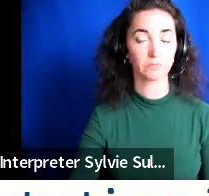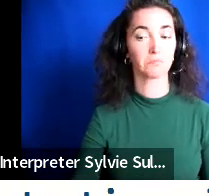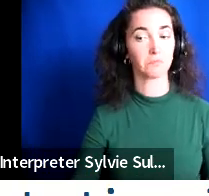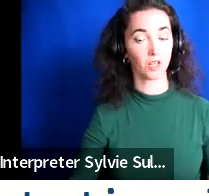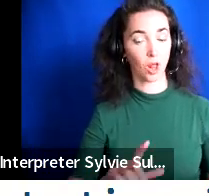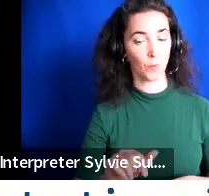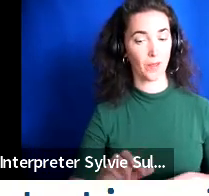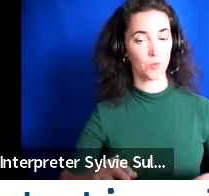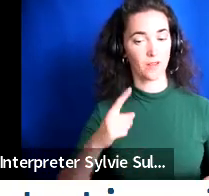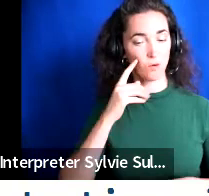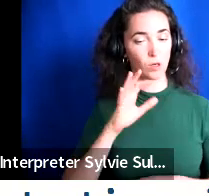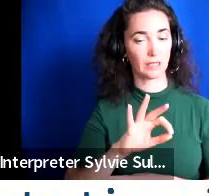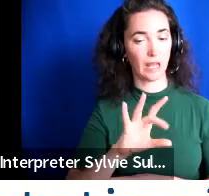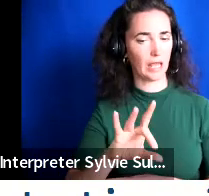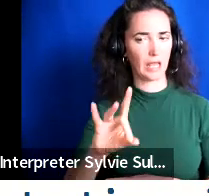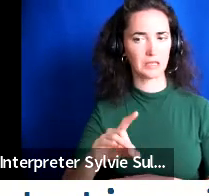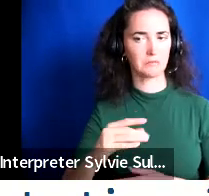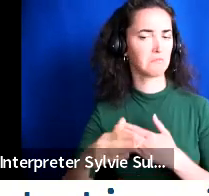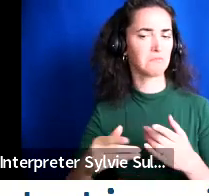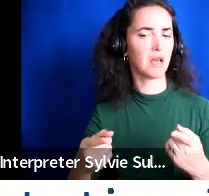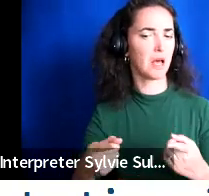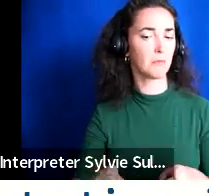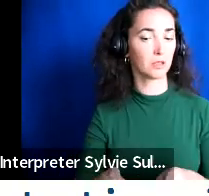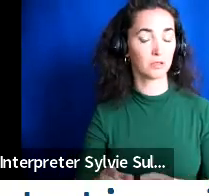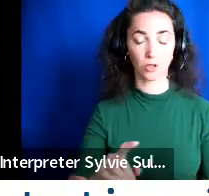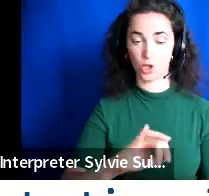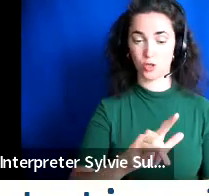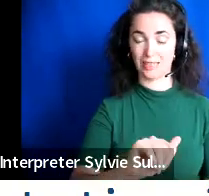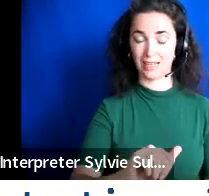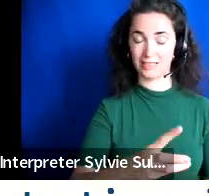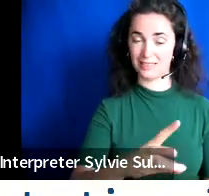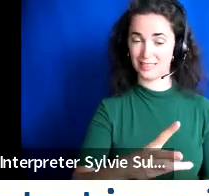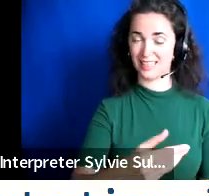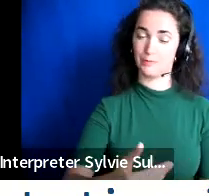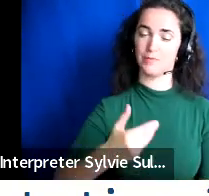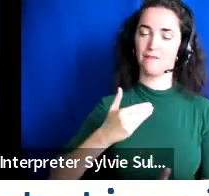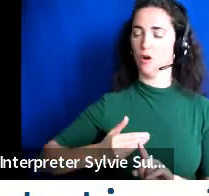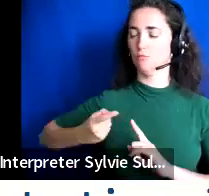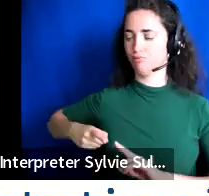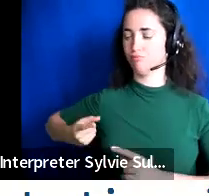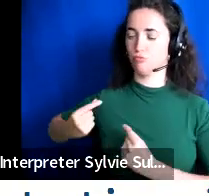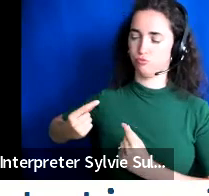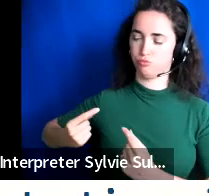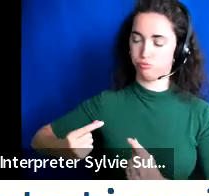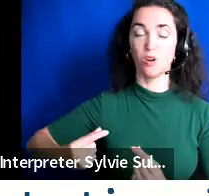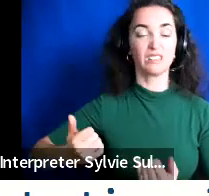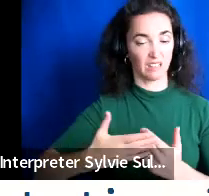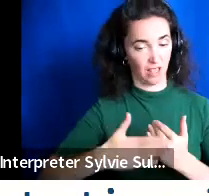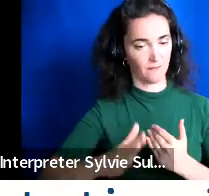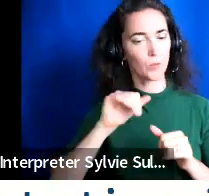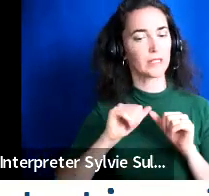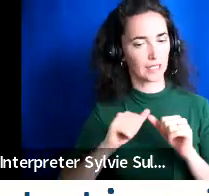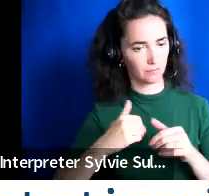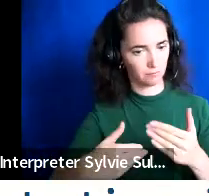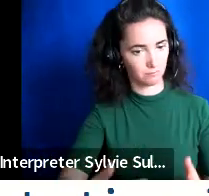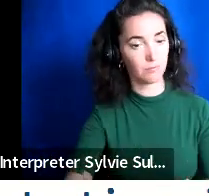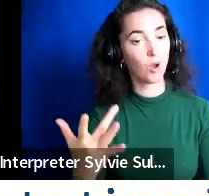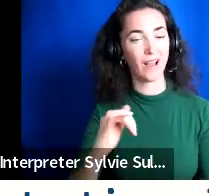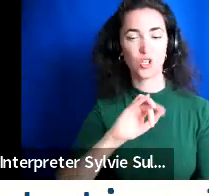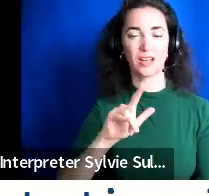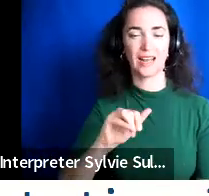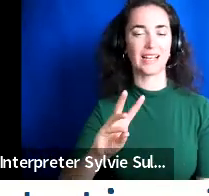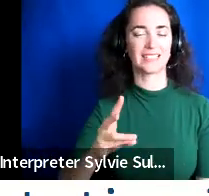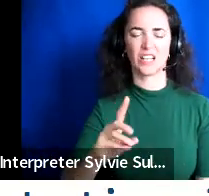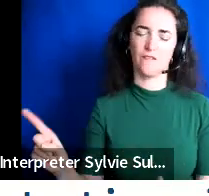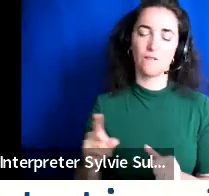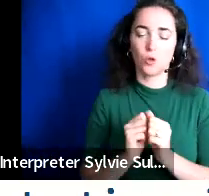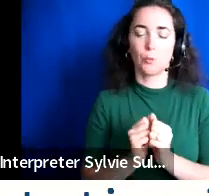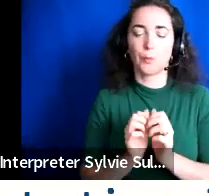So there was a lot happening before July sixteenth, and a lot continuing to happen because July sixteenth was just the beginning and a pivotal moment.